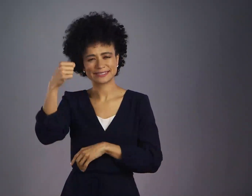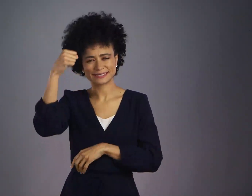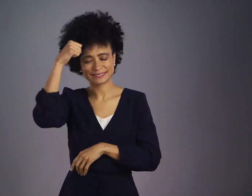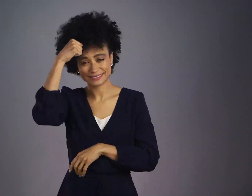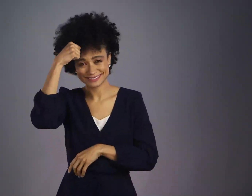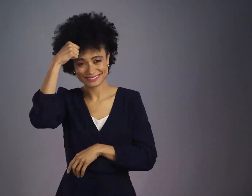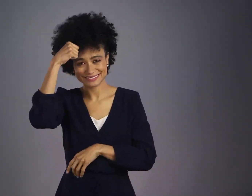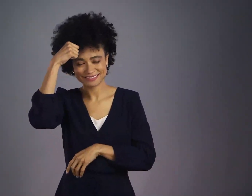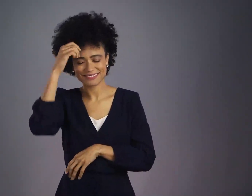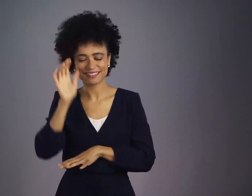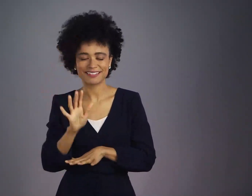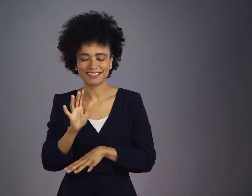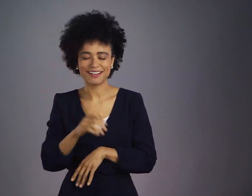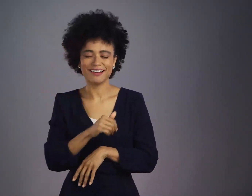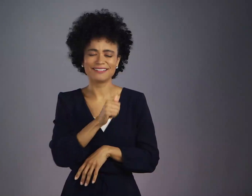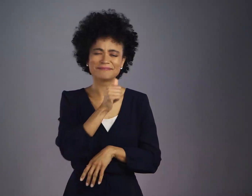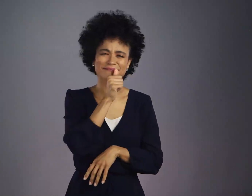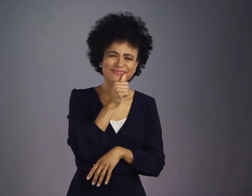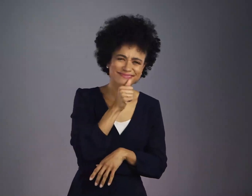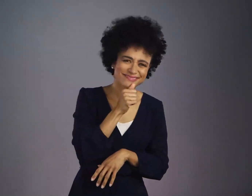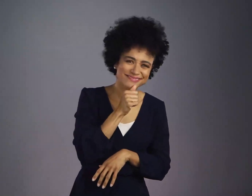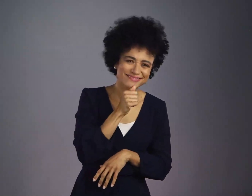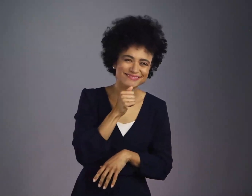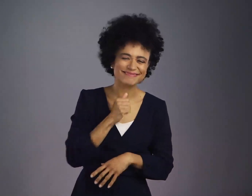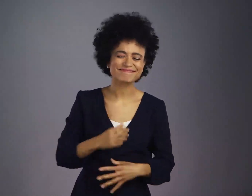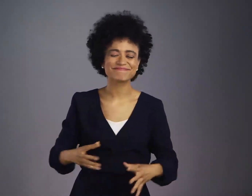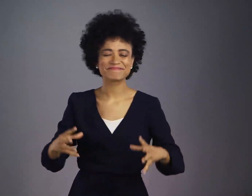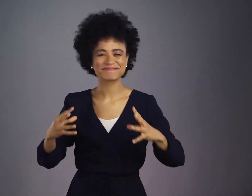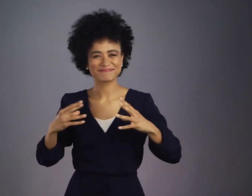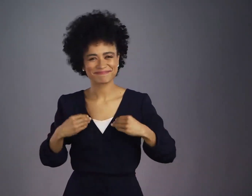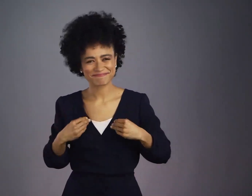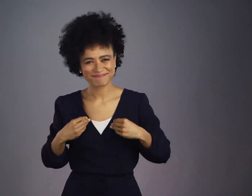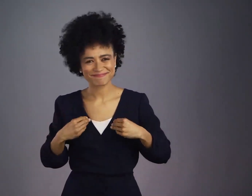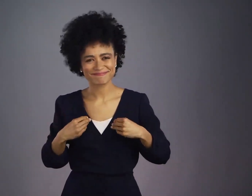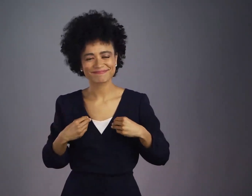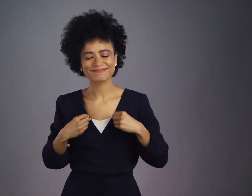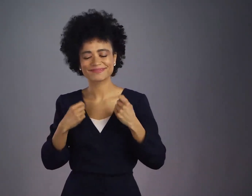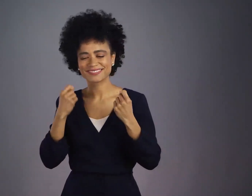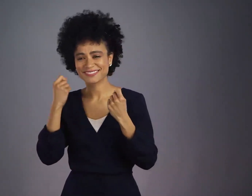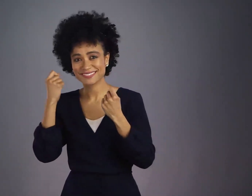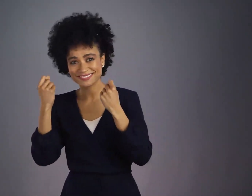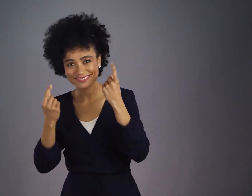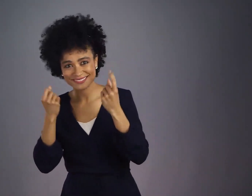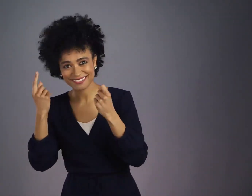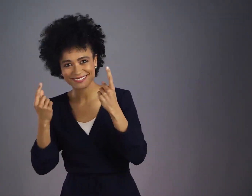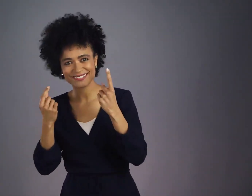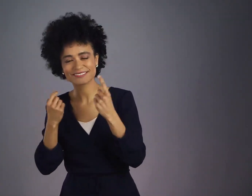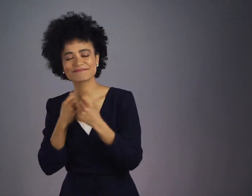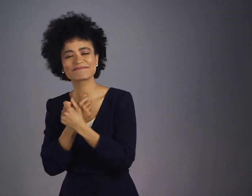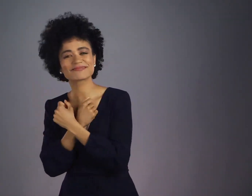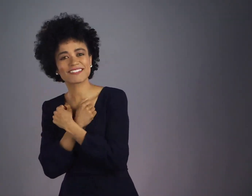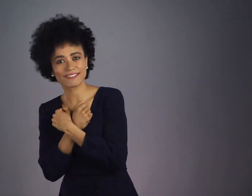Patience, tolerance, understanding, and love are the watchwords.